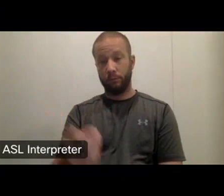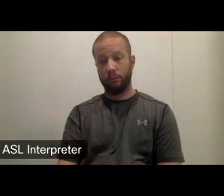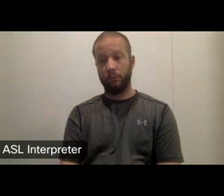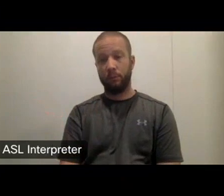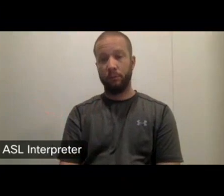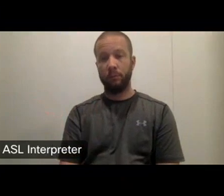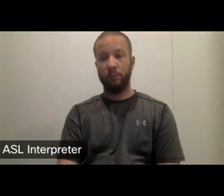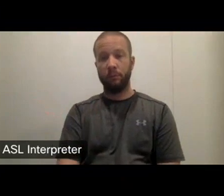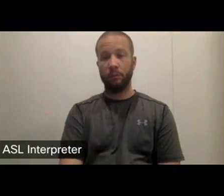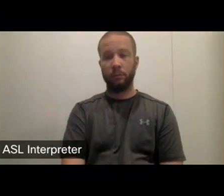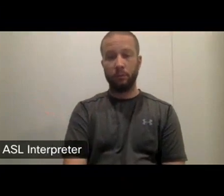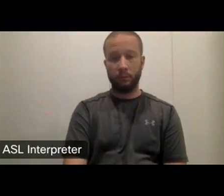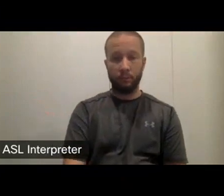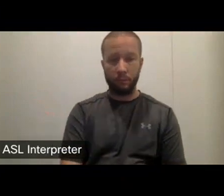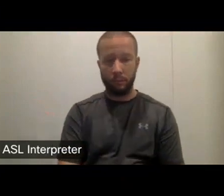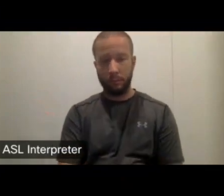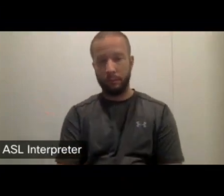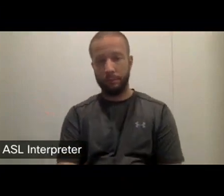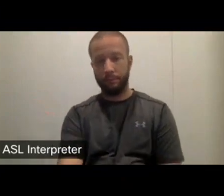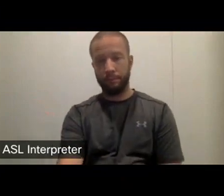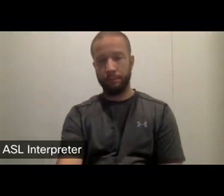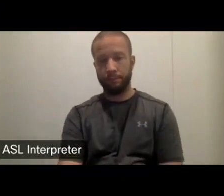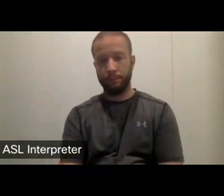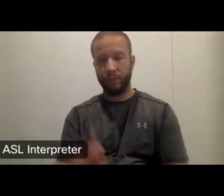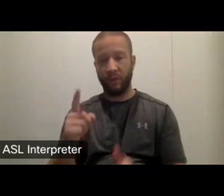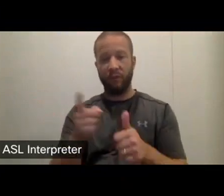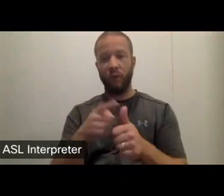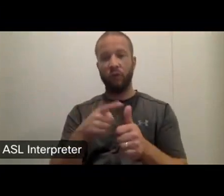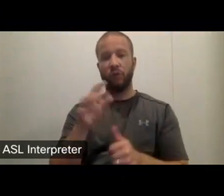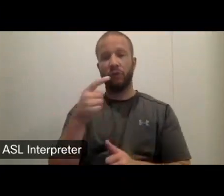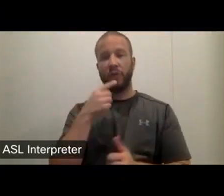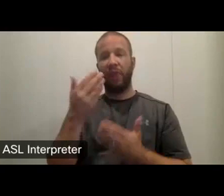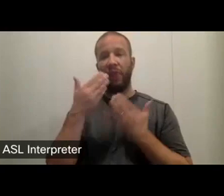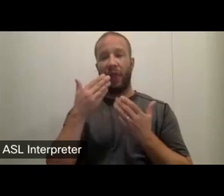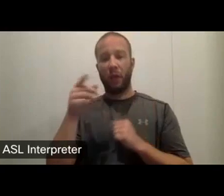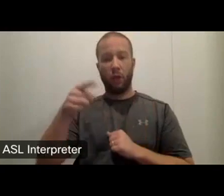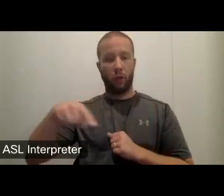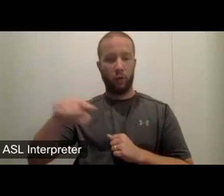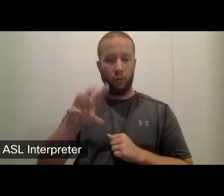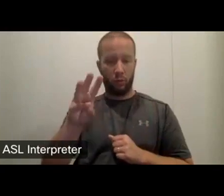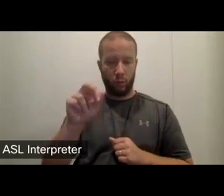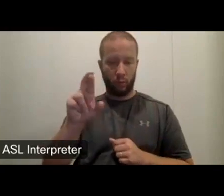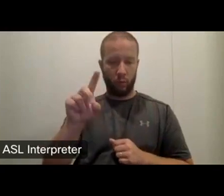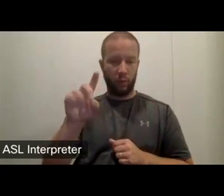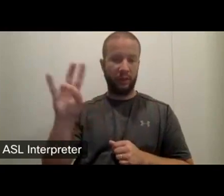unmuted I just wanted to um first just express my gratitude and support for the ward 7 uh route